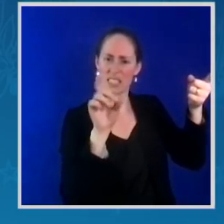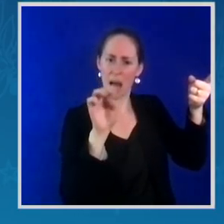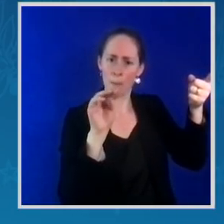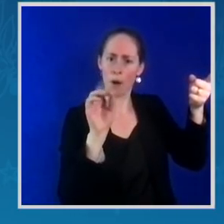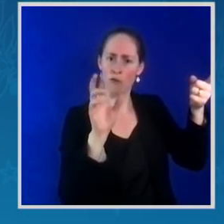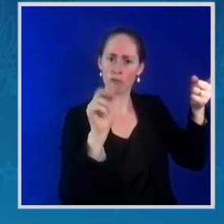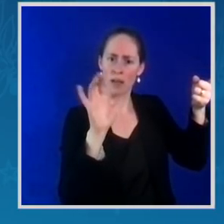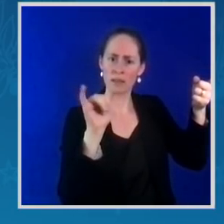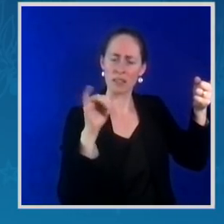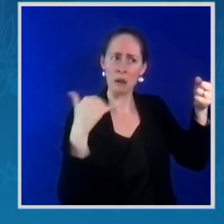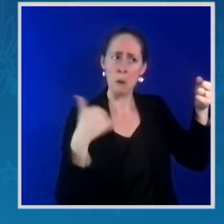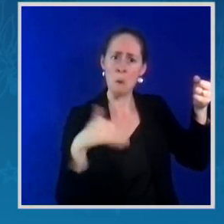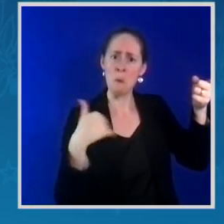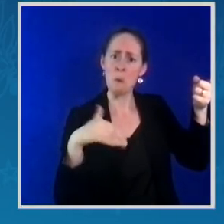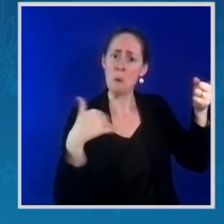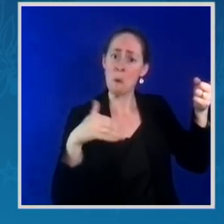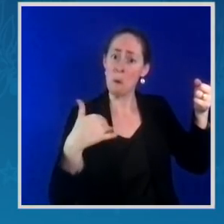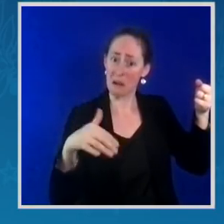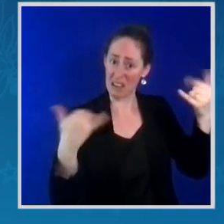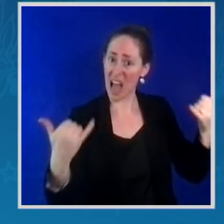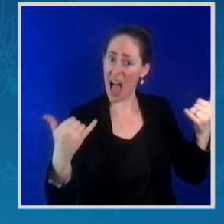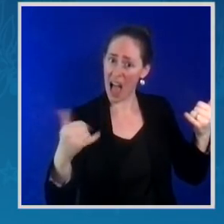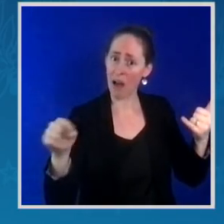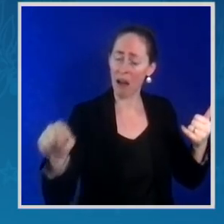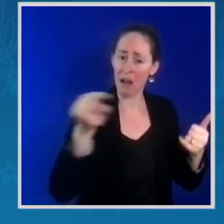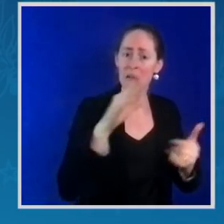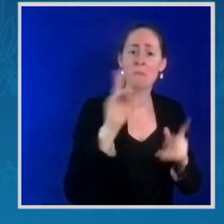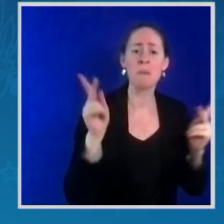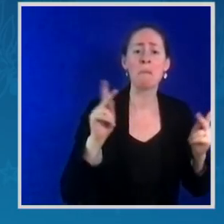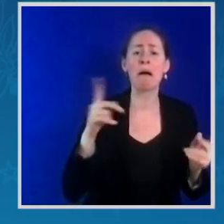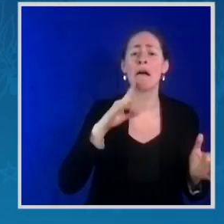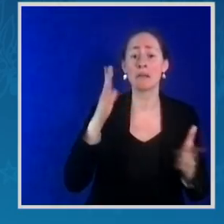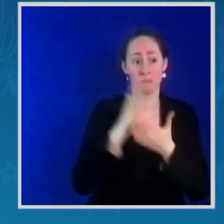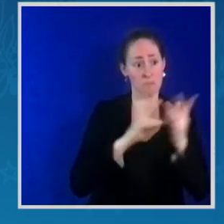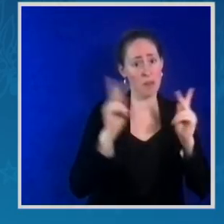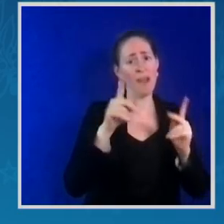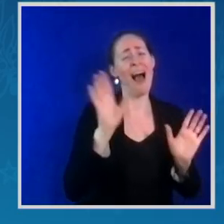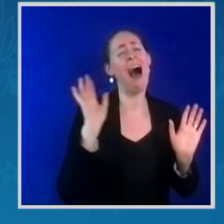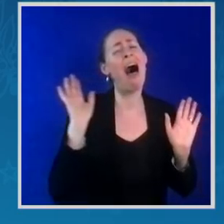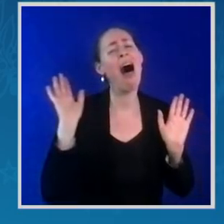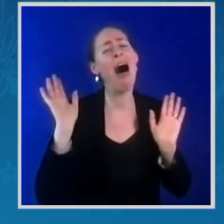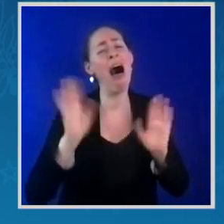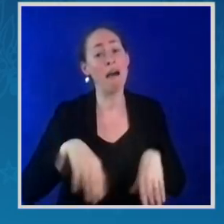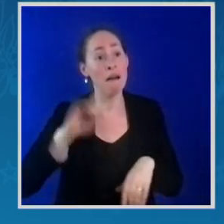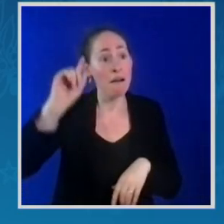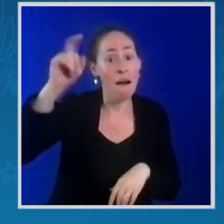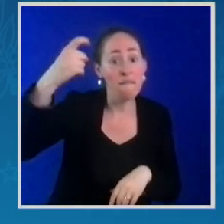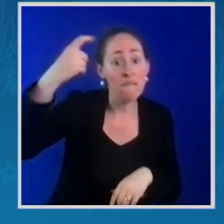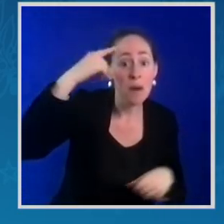where people are saying democracy can't work, that it's not efficient, that it's not effective.